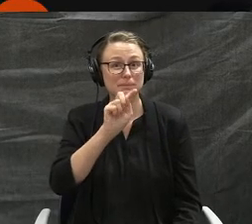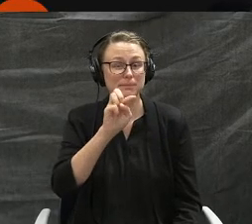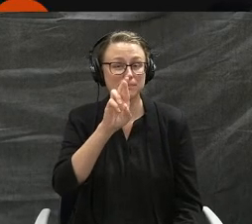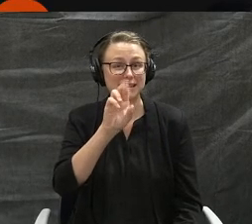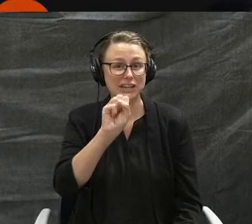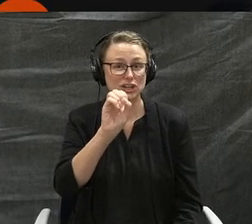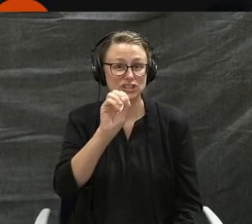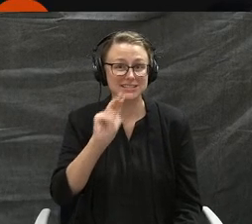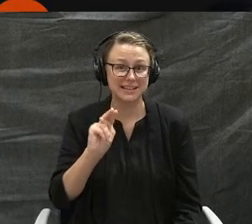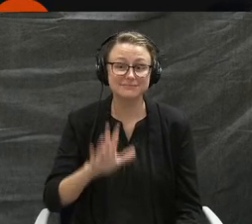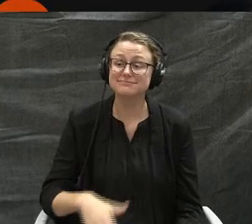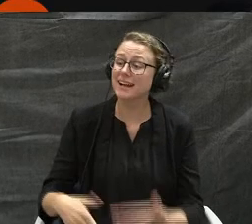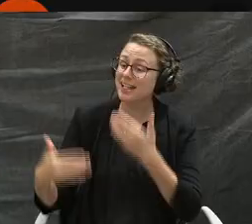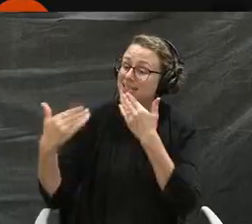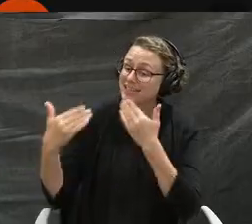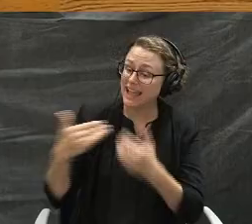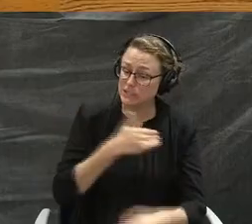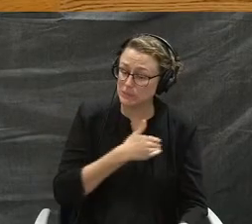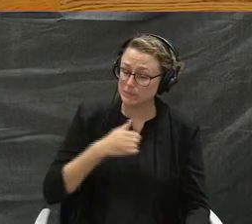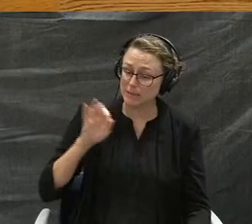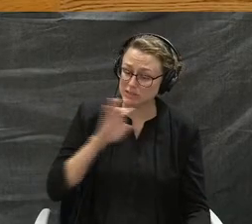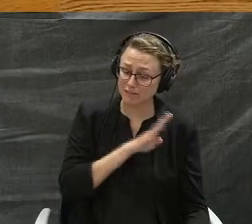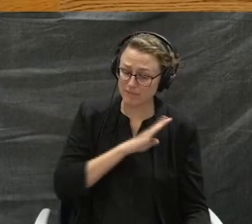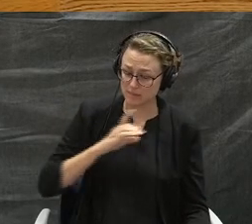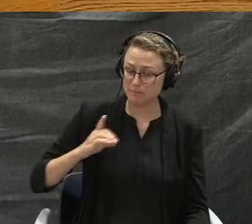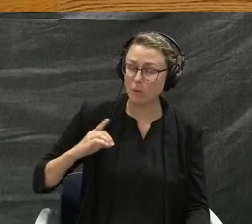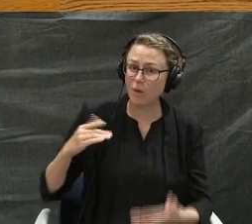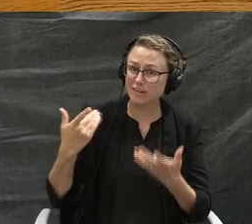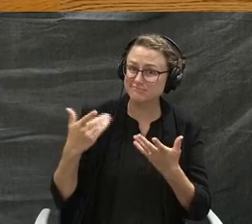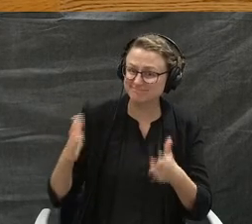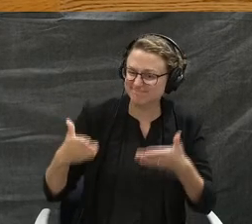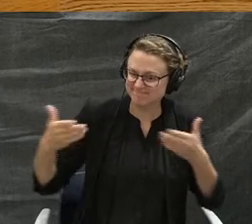opportunity to introduce these options. I do want to make a